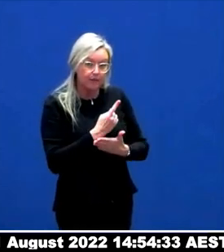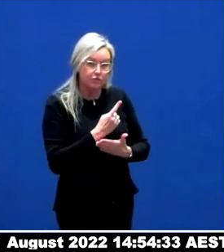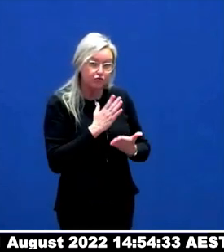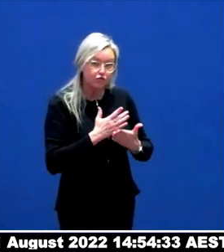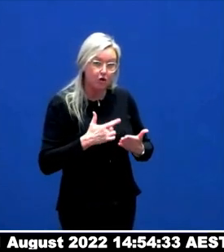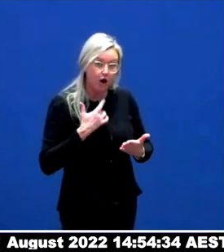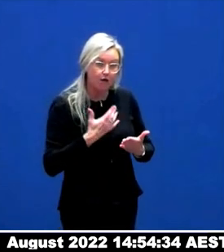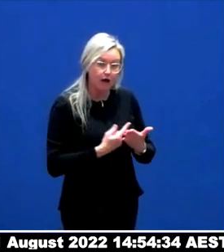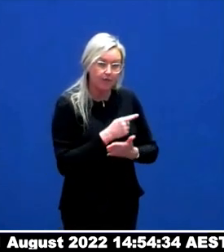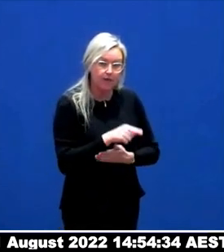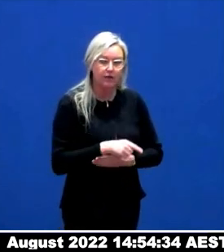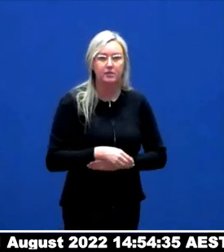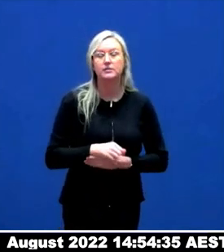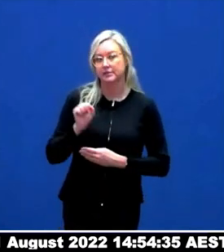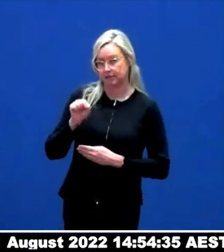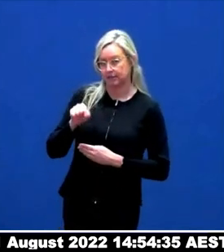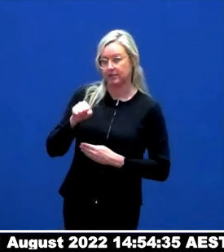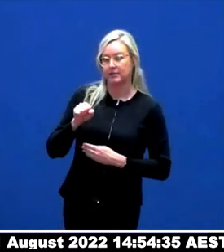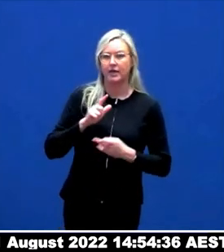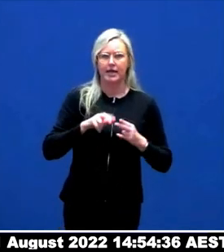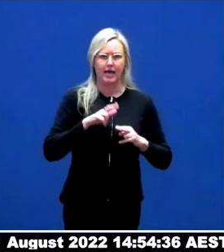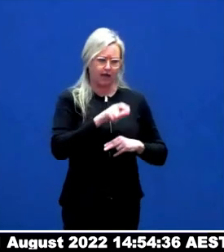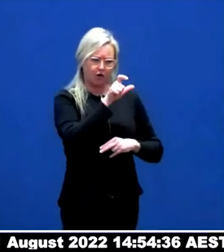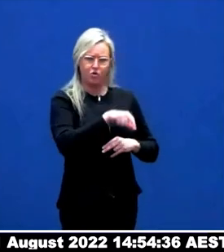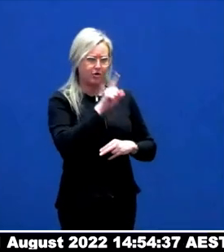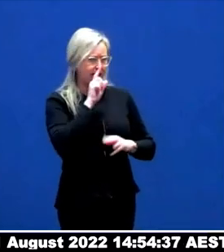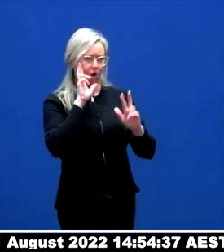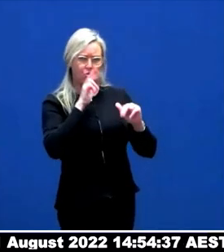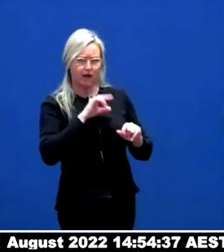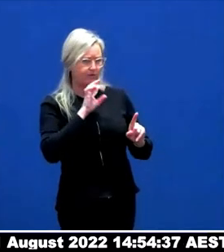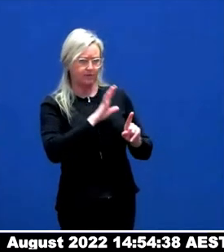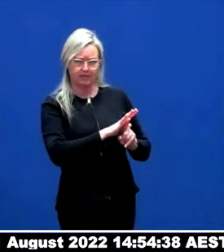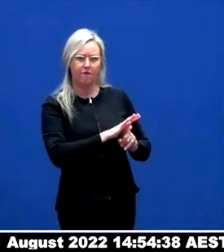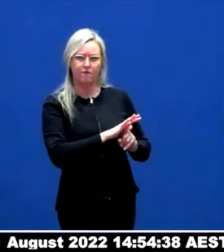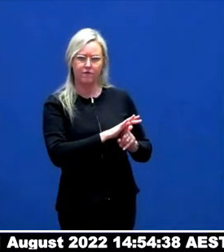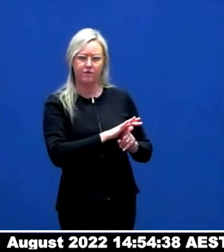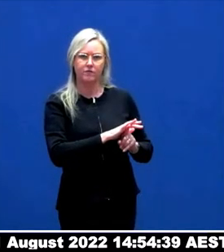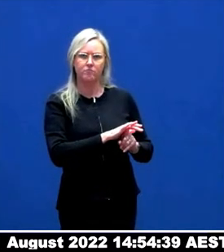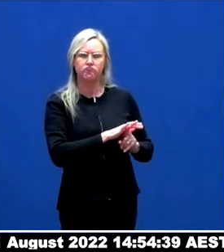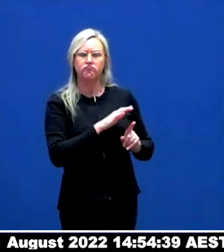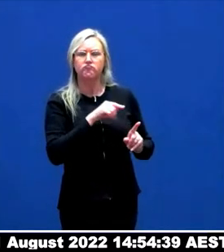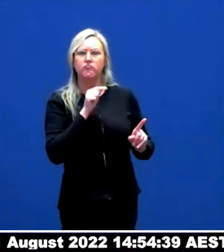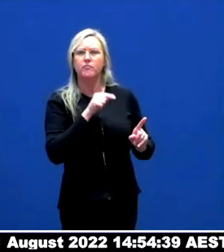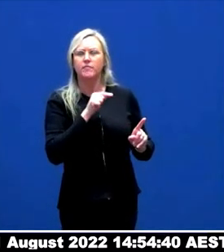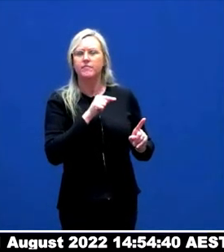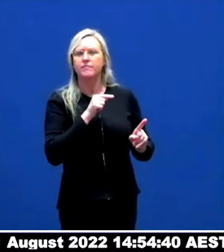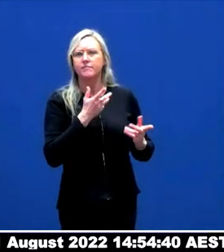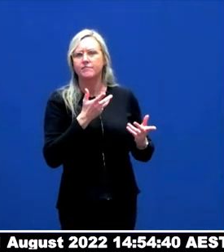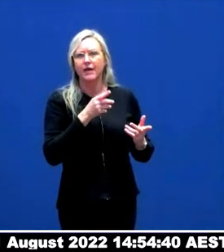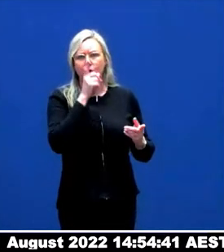The reduction in capacity for self-management could indicate a range of impairments, yes. CHAIR: Yes.